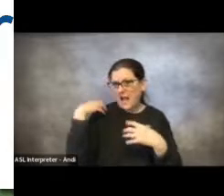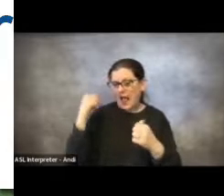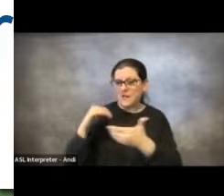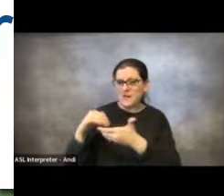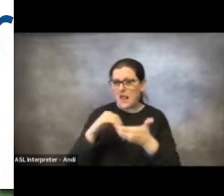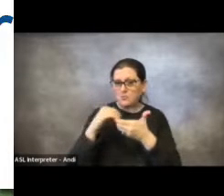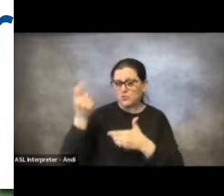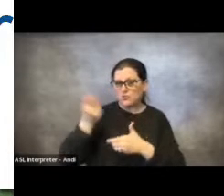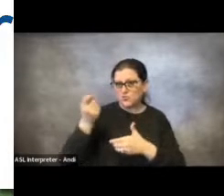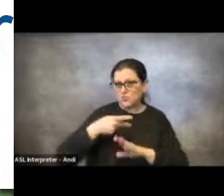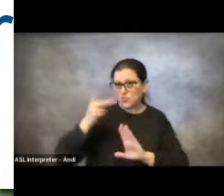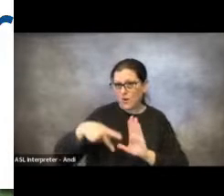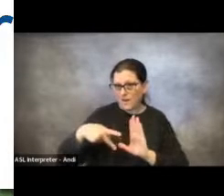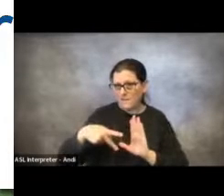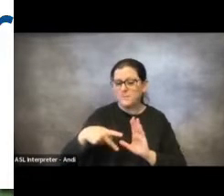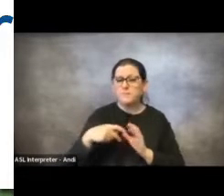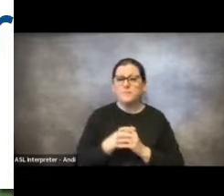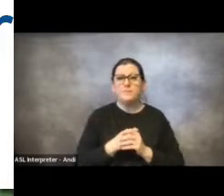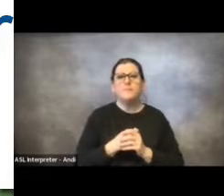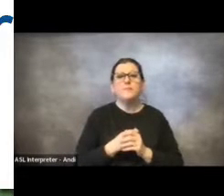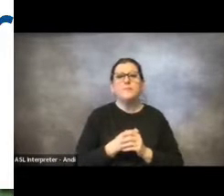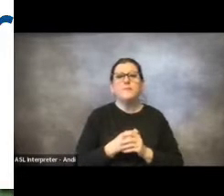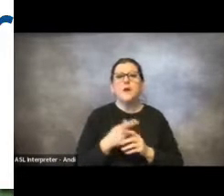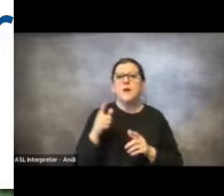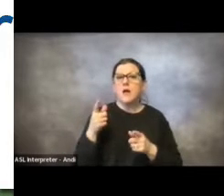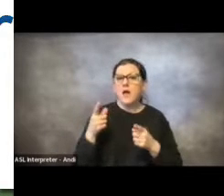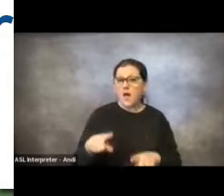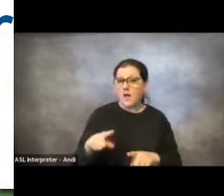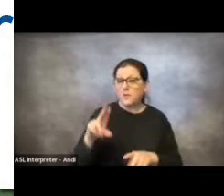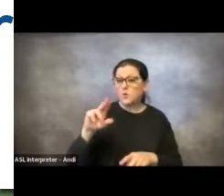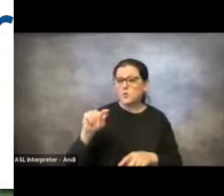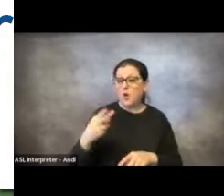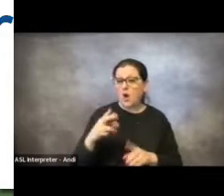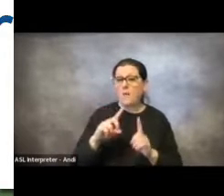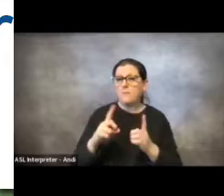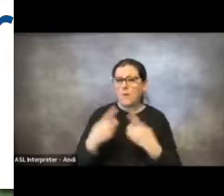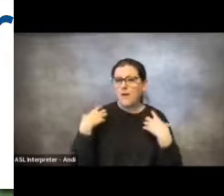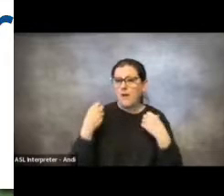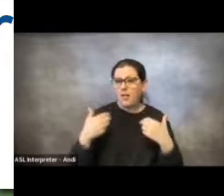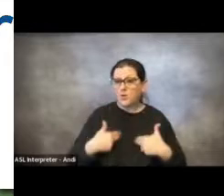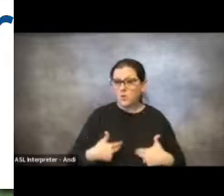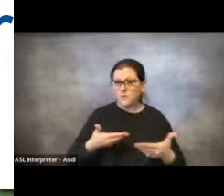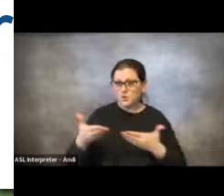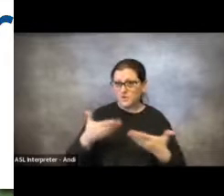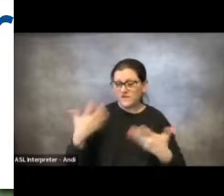program. And as a result, Utah's Department of Health and Human Services applied for and was was